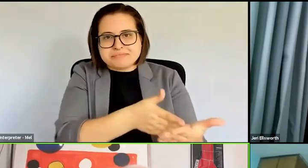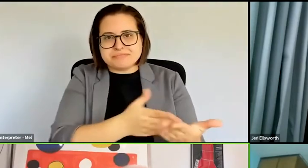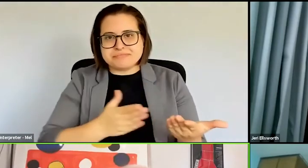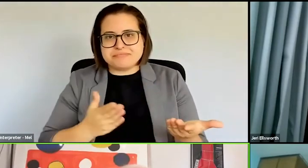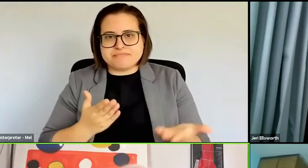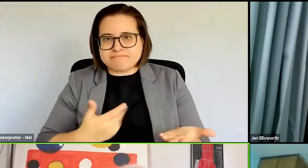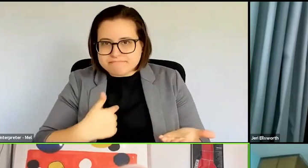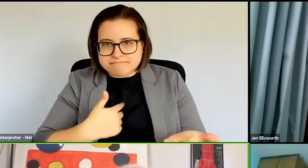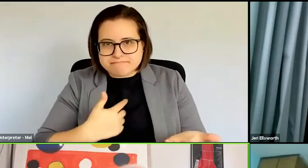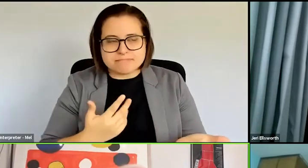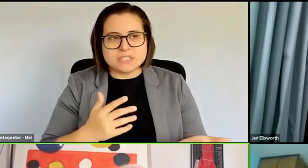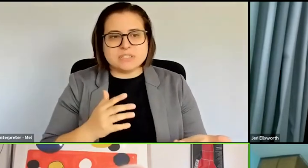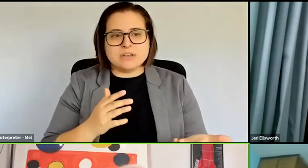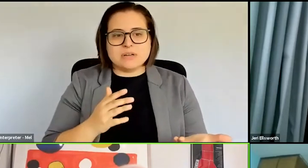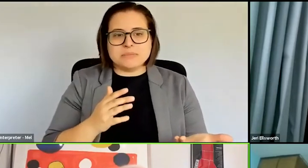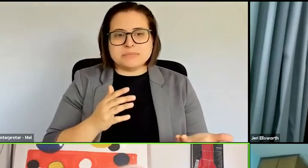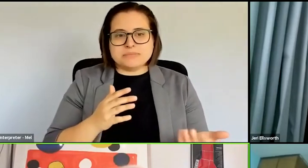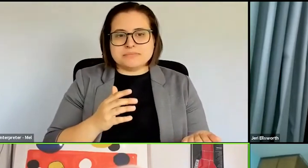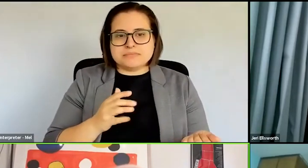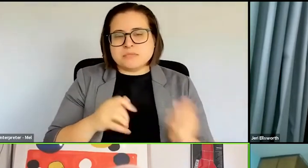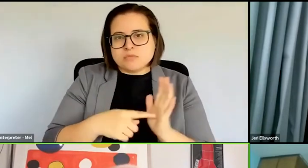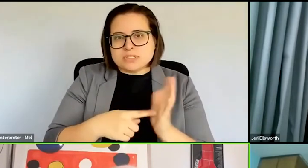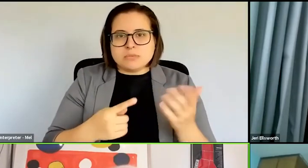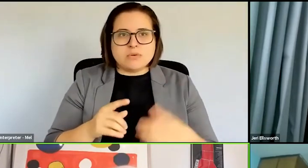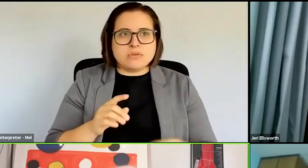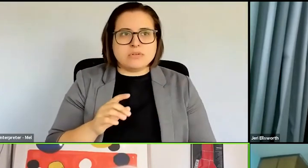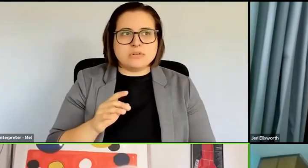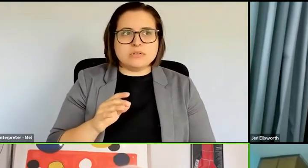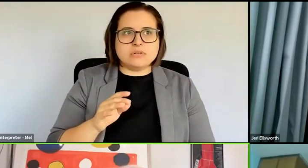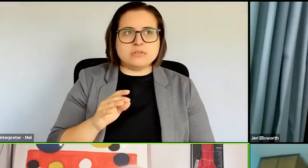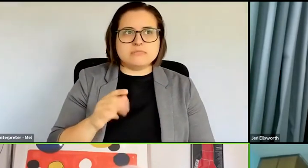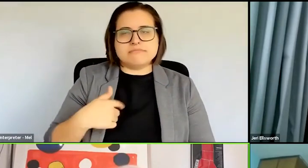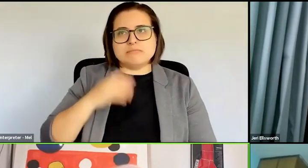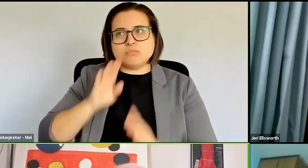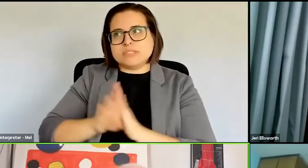trivial to make your cell phone not work when you're on a mountain, not work when